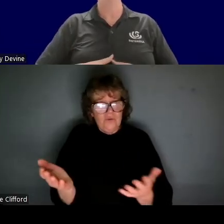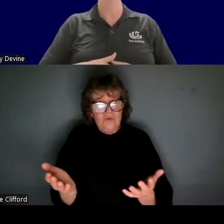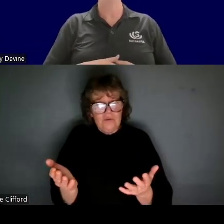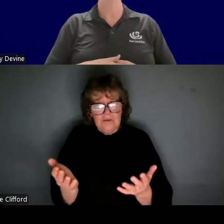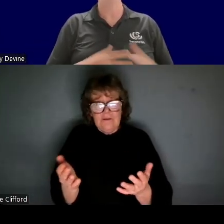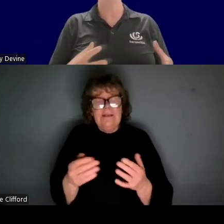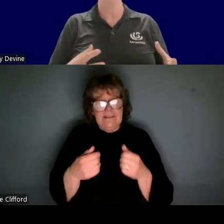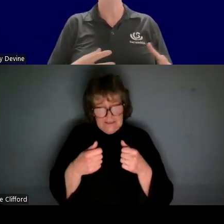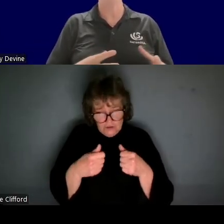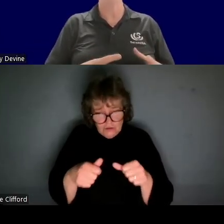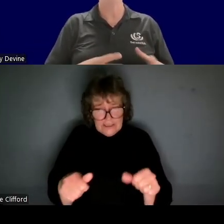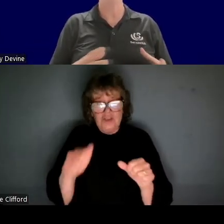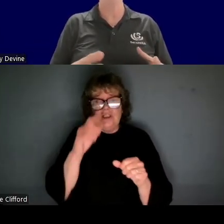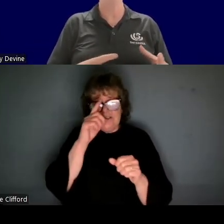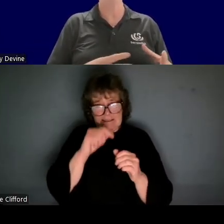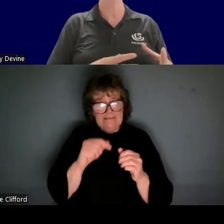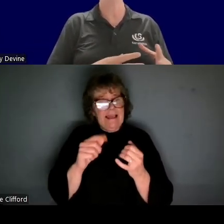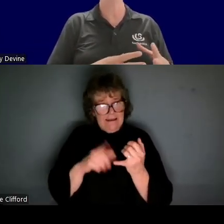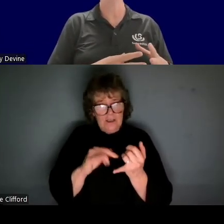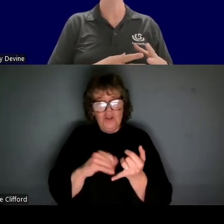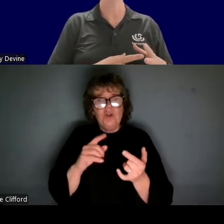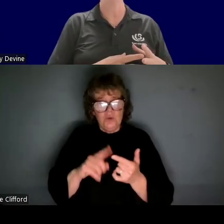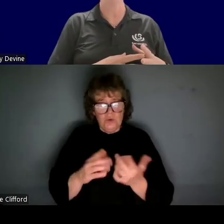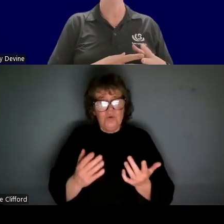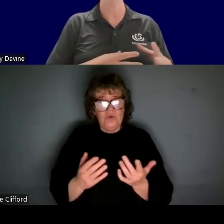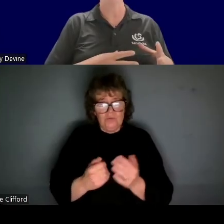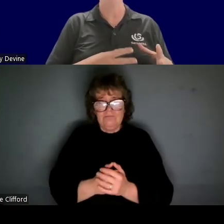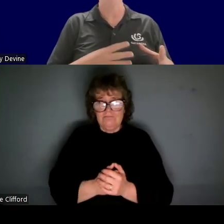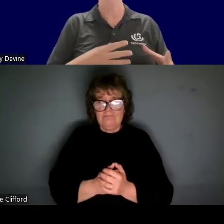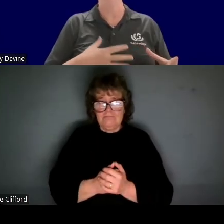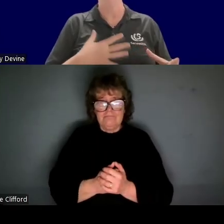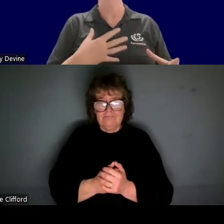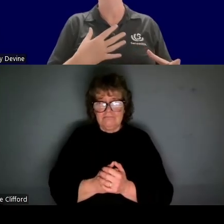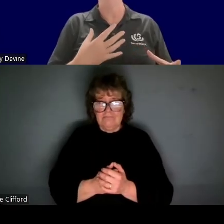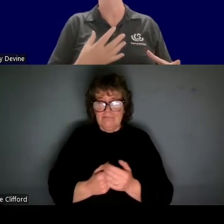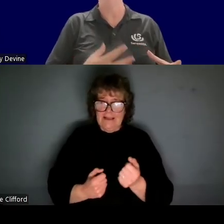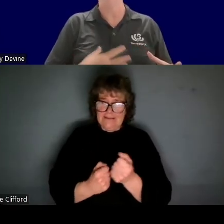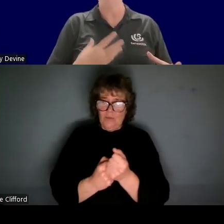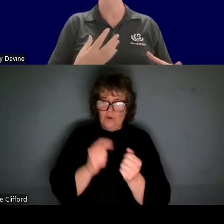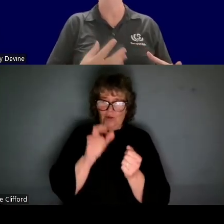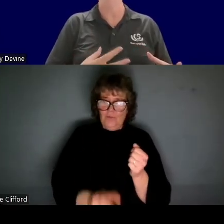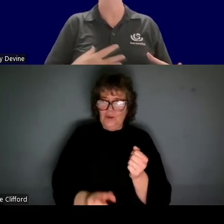we like to develop strategies which will support that person to remain have that feeling of safety,